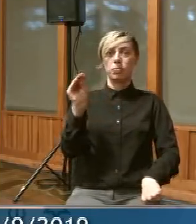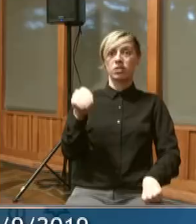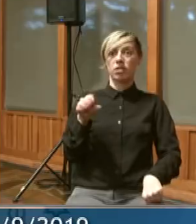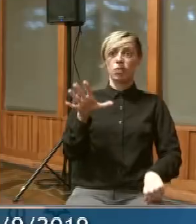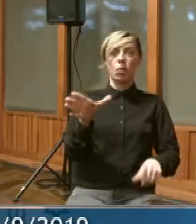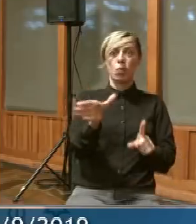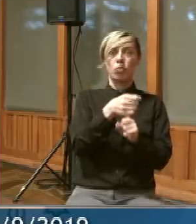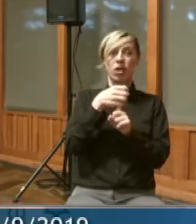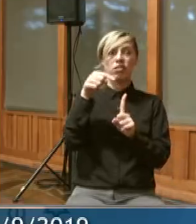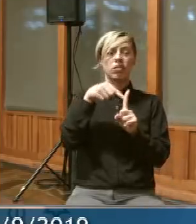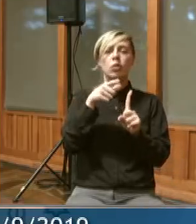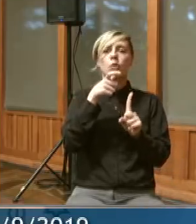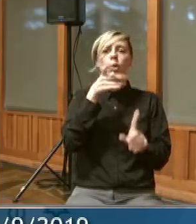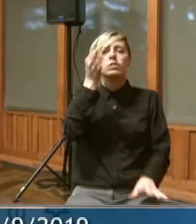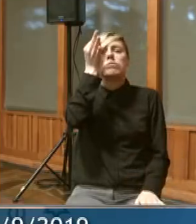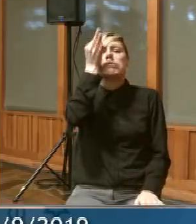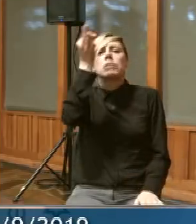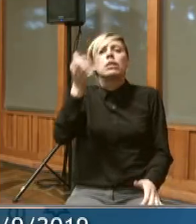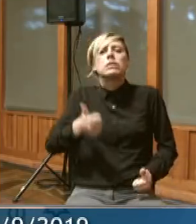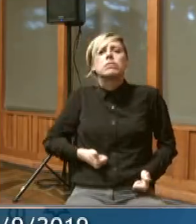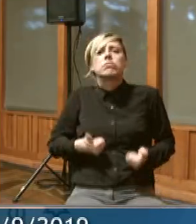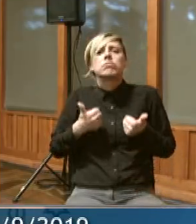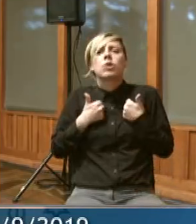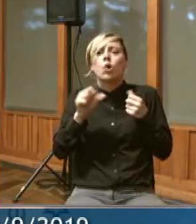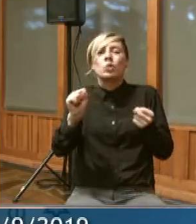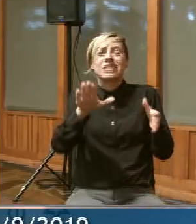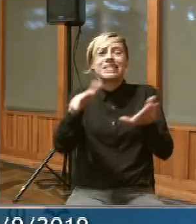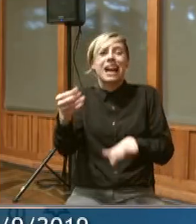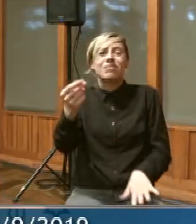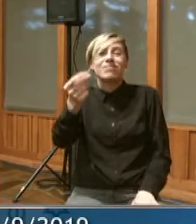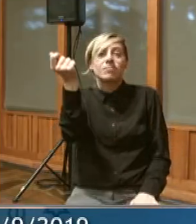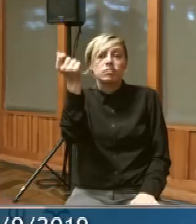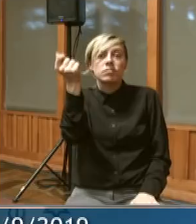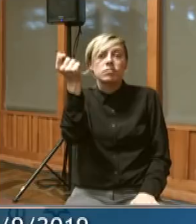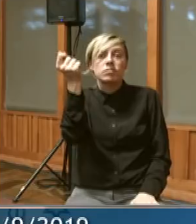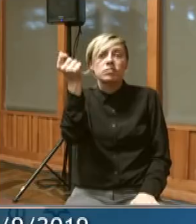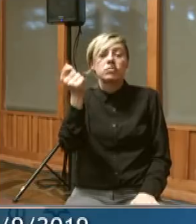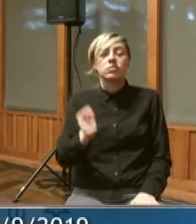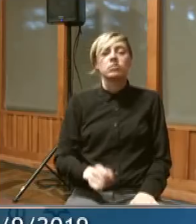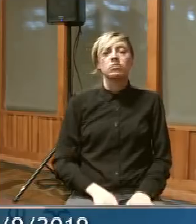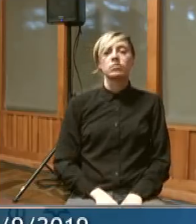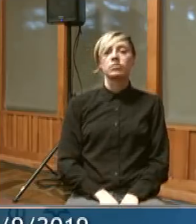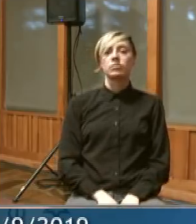MONEY. THANK YOU FOR HAVING 52% OF YOUR ARRESTS OF PEOPLE WHO ARE BARELY